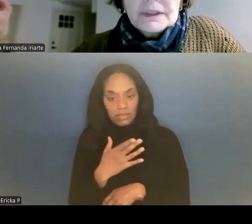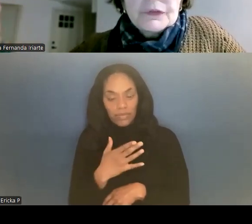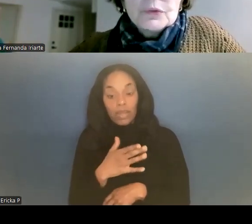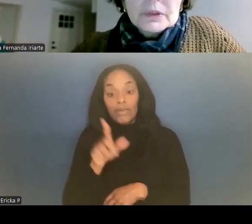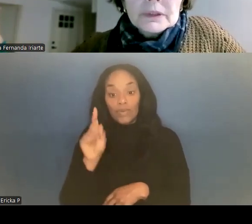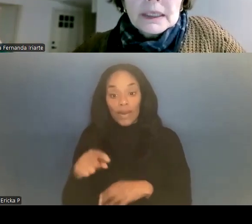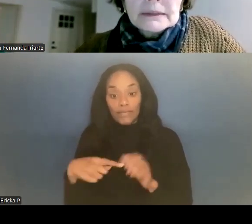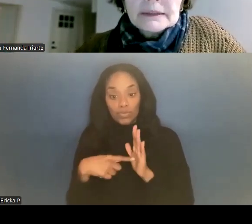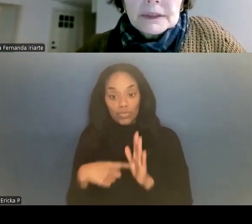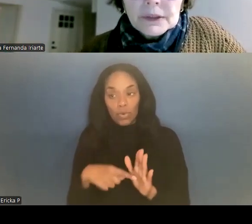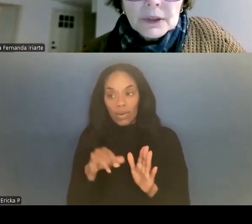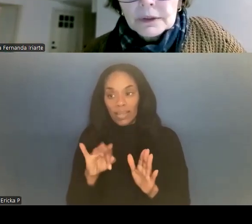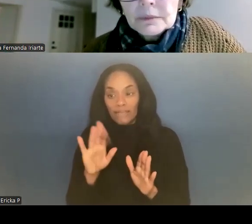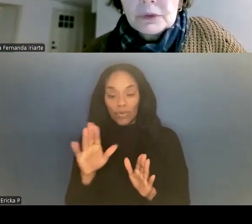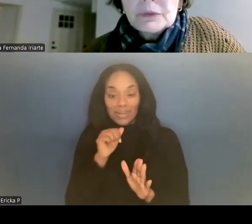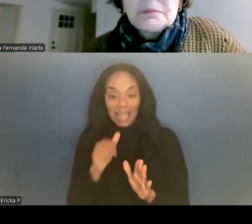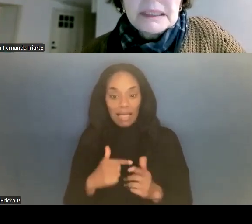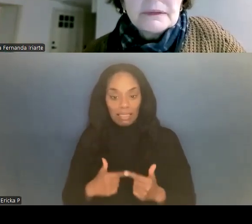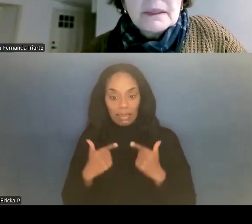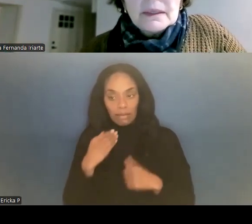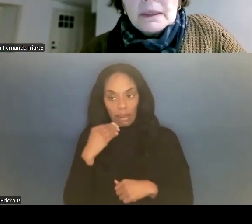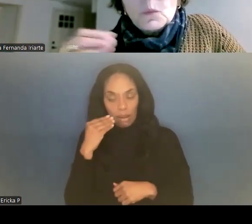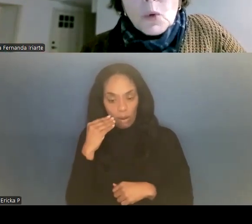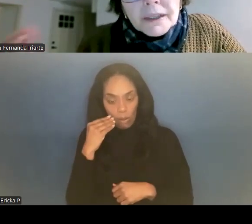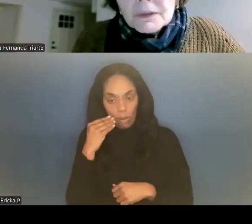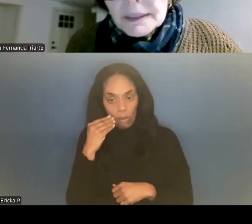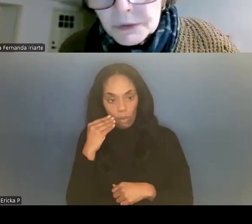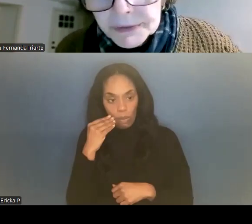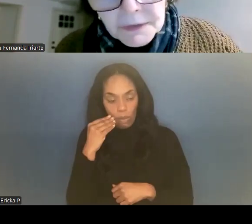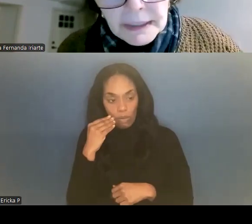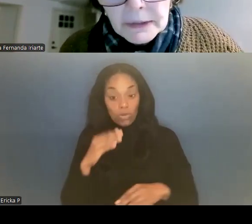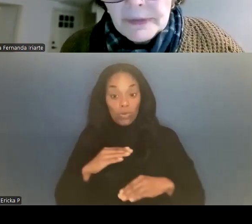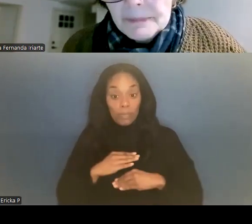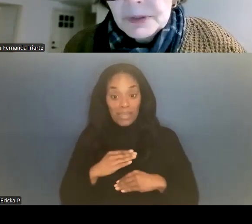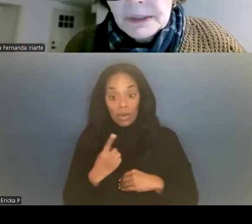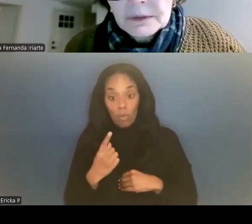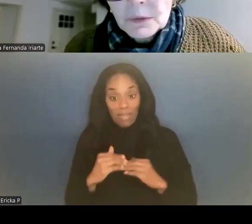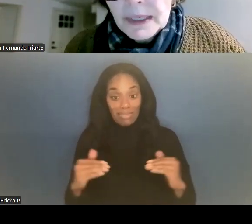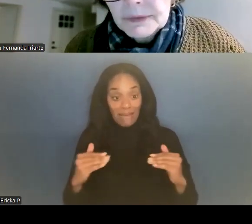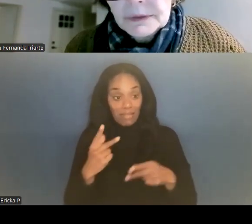that if you were not living at home, you would meet one of the levels of care in that particular waiver.